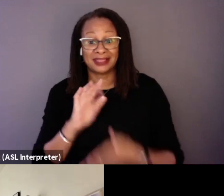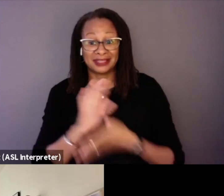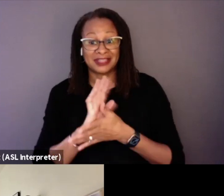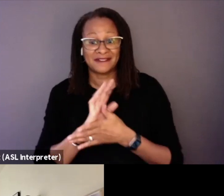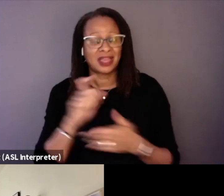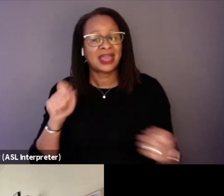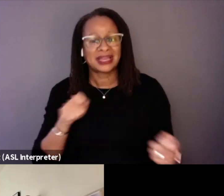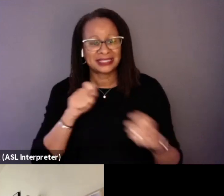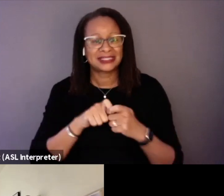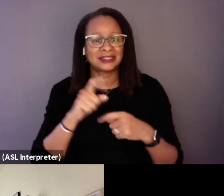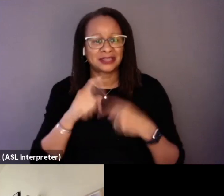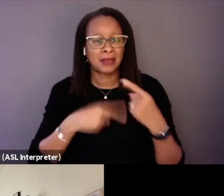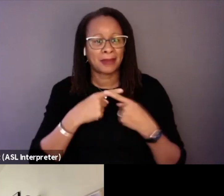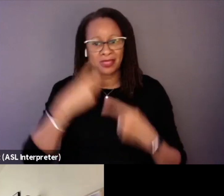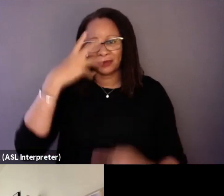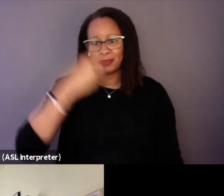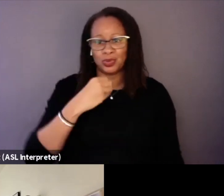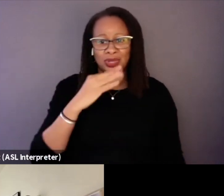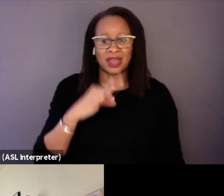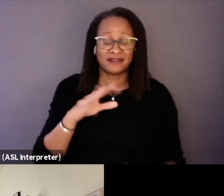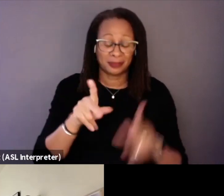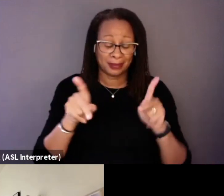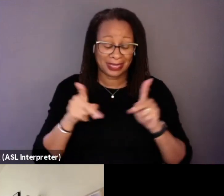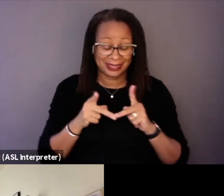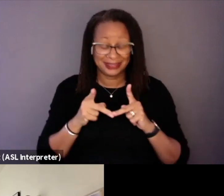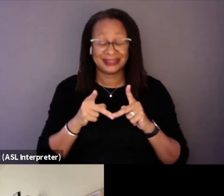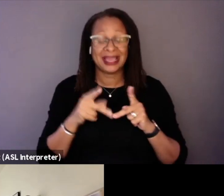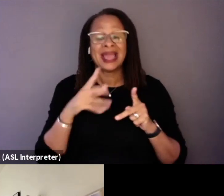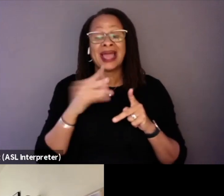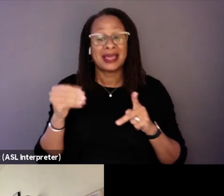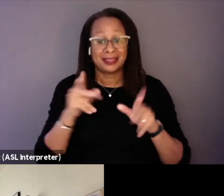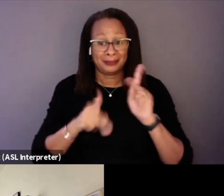about the beauty of the place and the people,